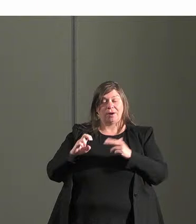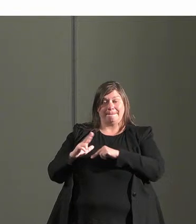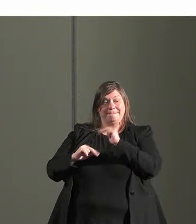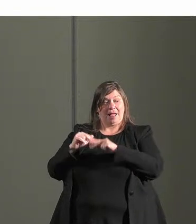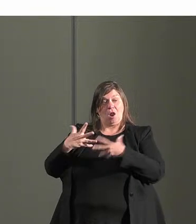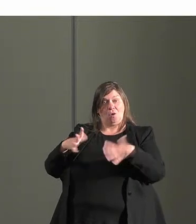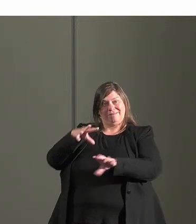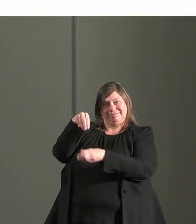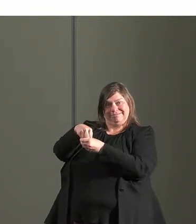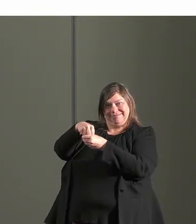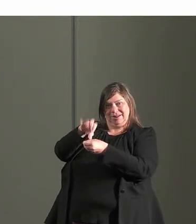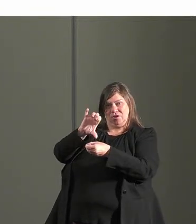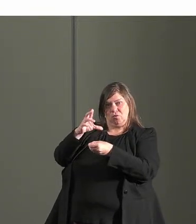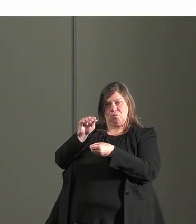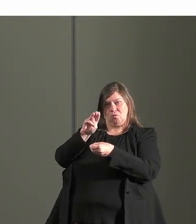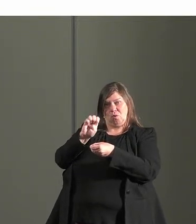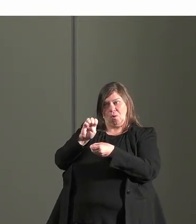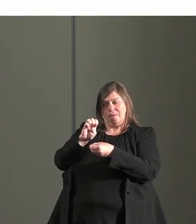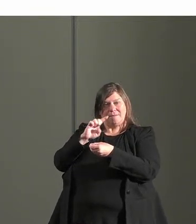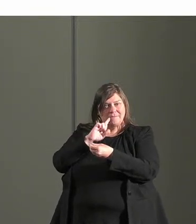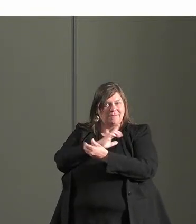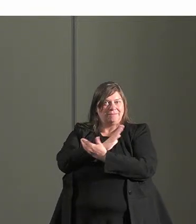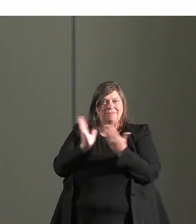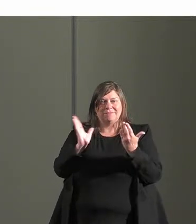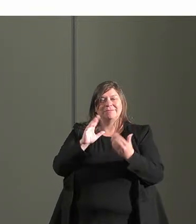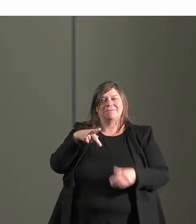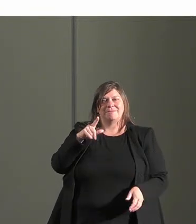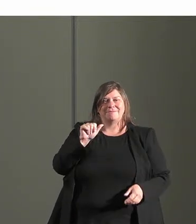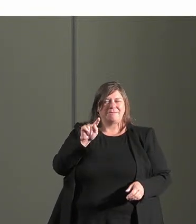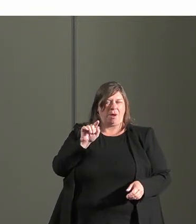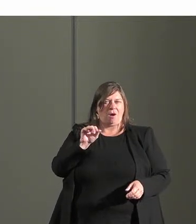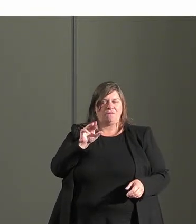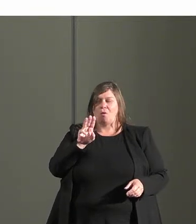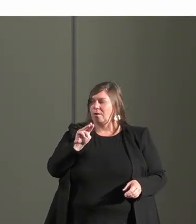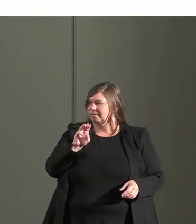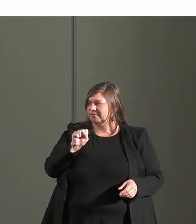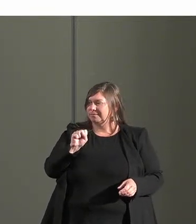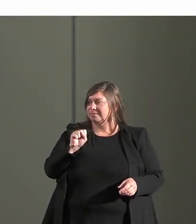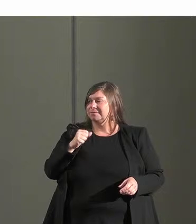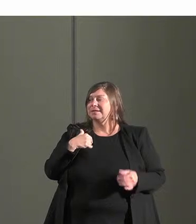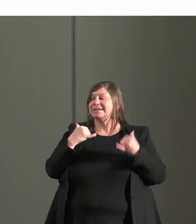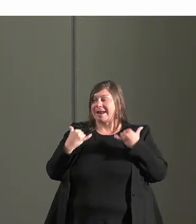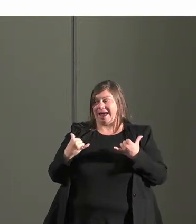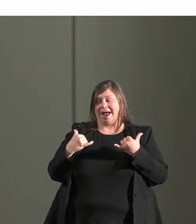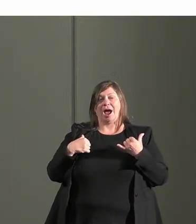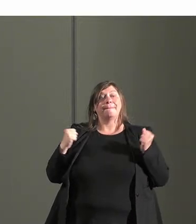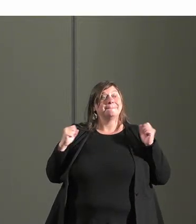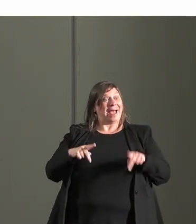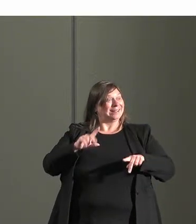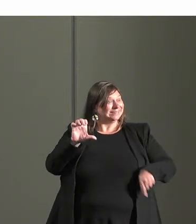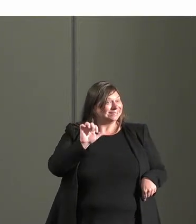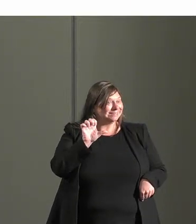We were excited about the opportunity to share the feature. Built-in Chrome. . Across all desk desktop